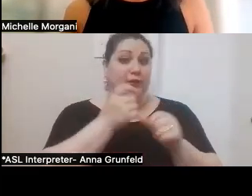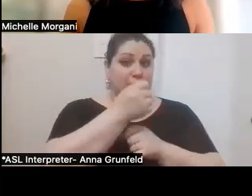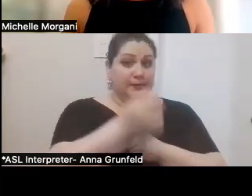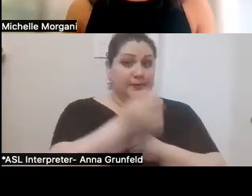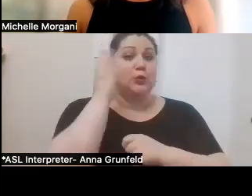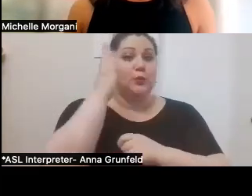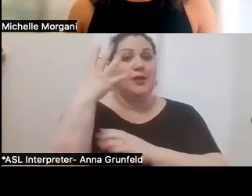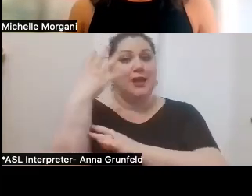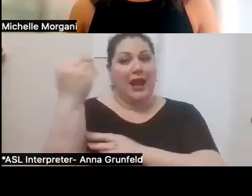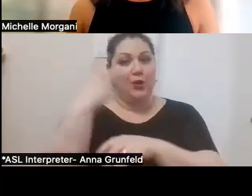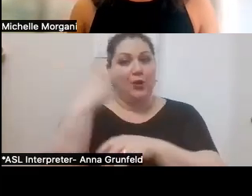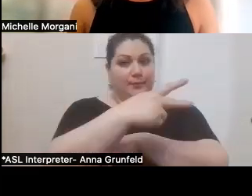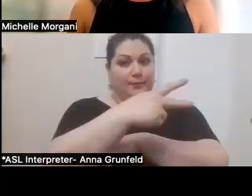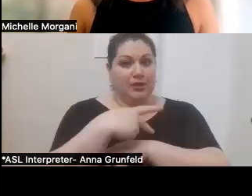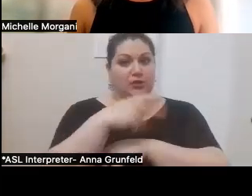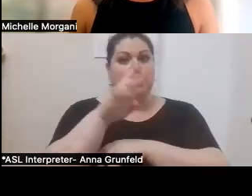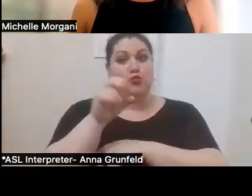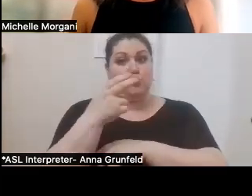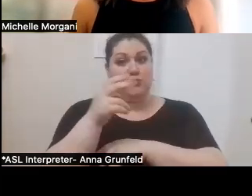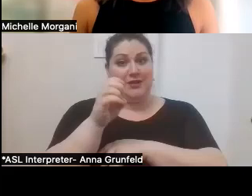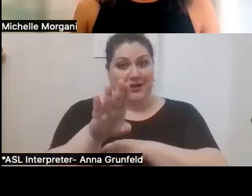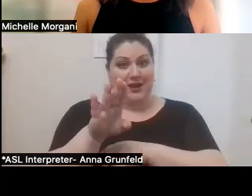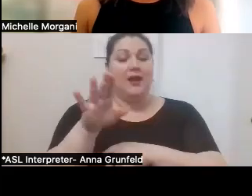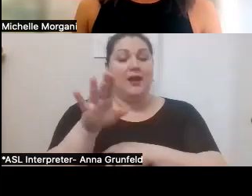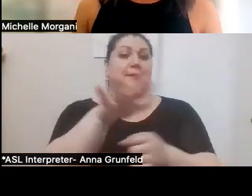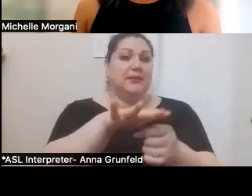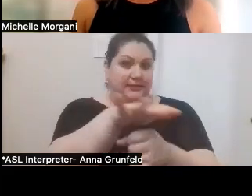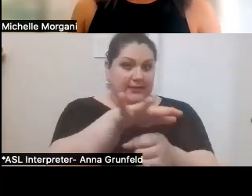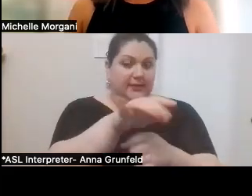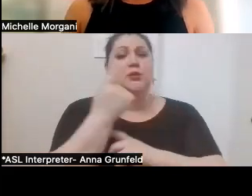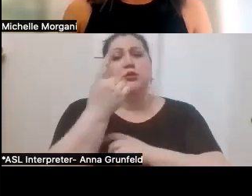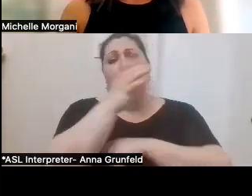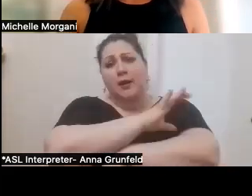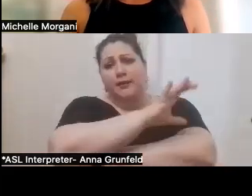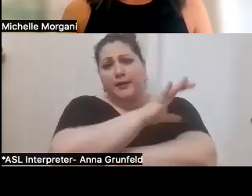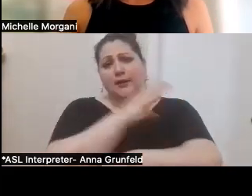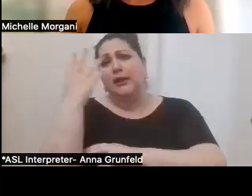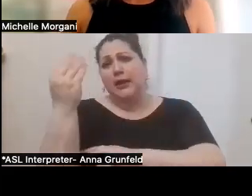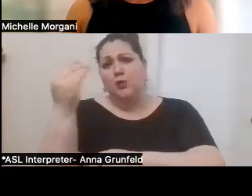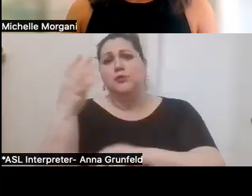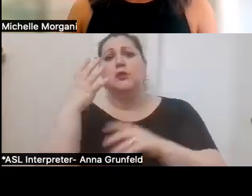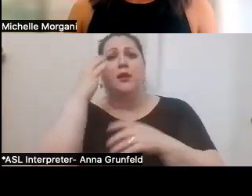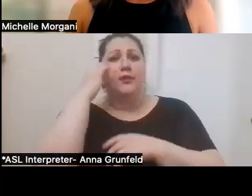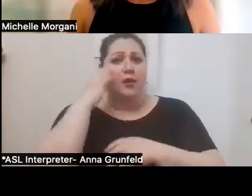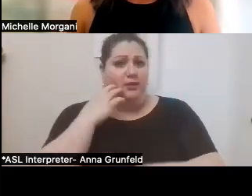So, one of the clinics that is outside of the hospital for outpatient folks who are coming in